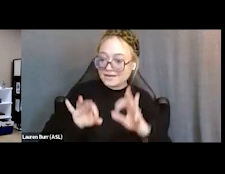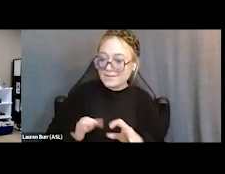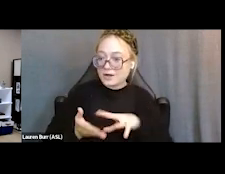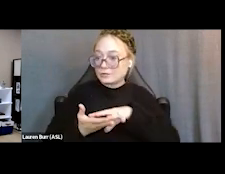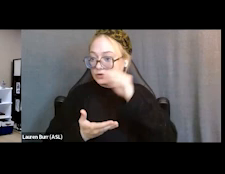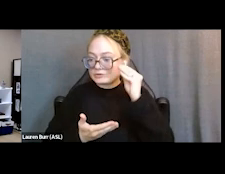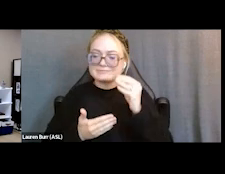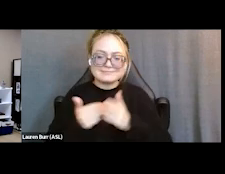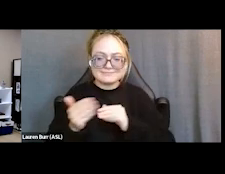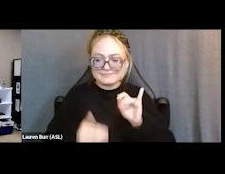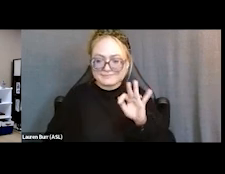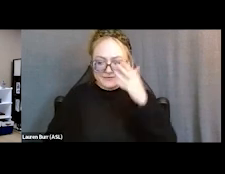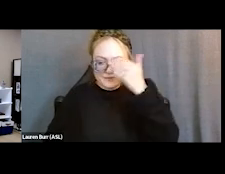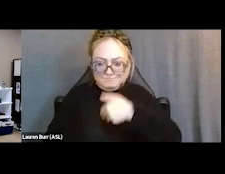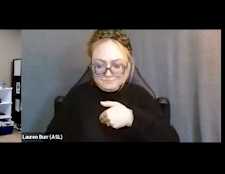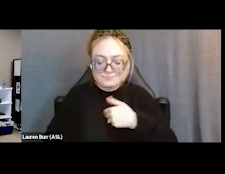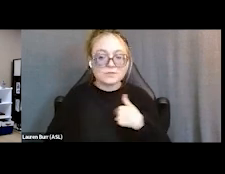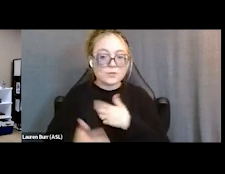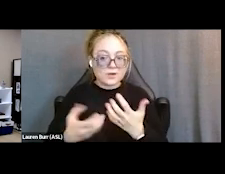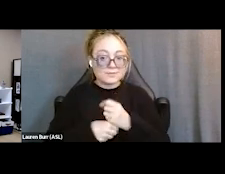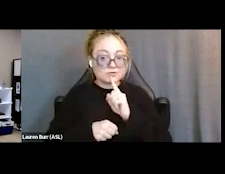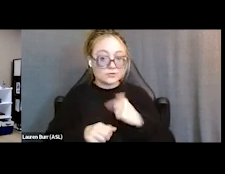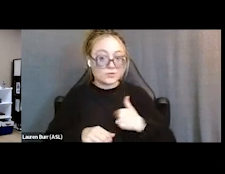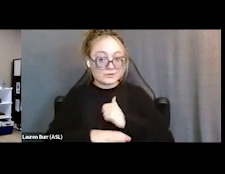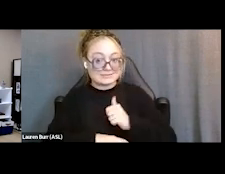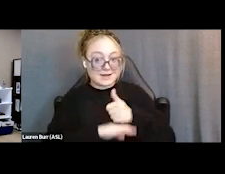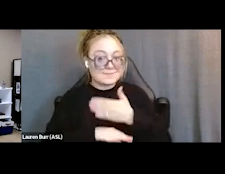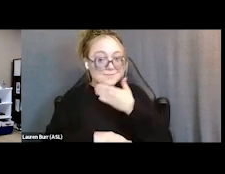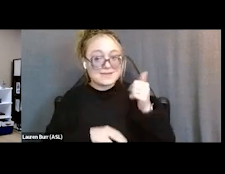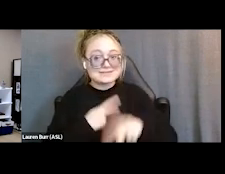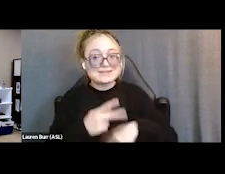So we wanna make sure that we're setting up the best types of learning lessons for others.